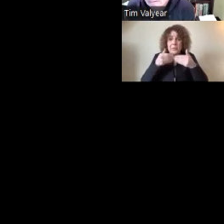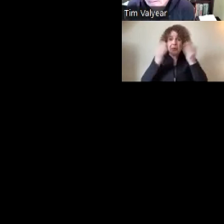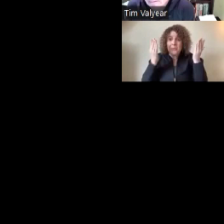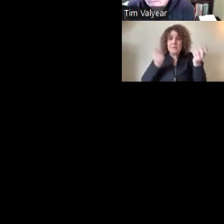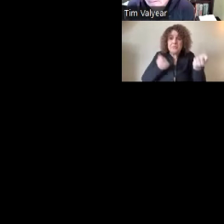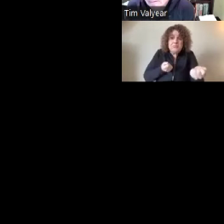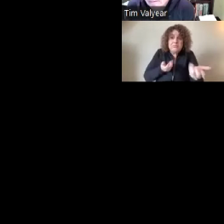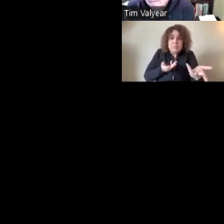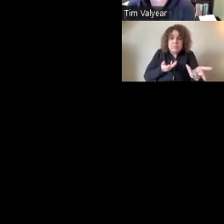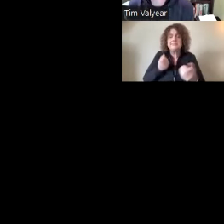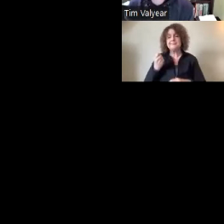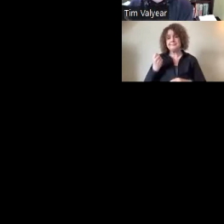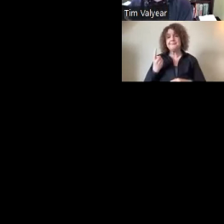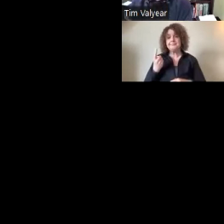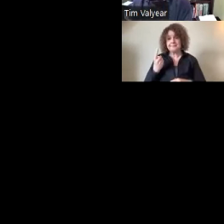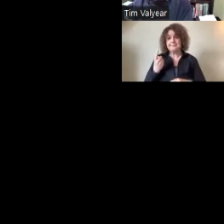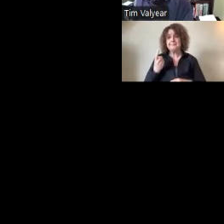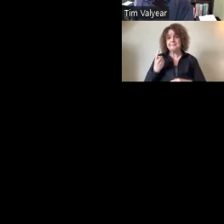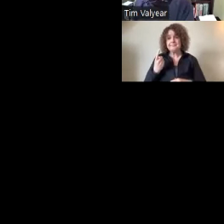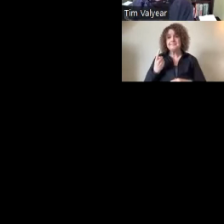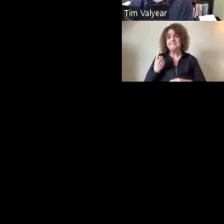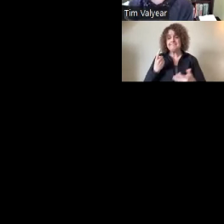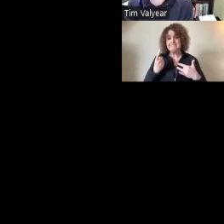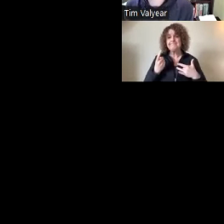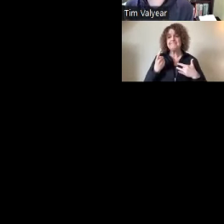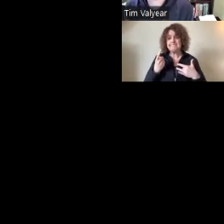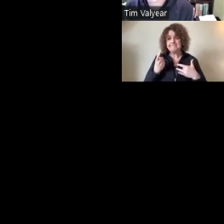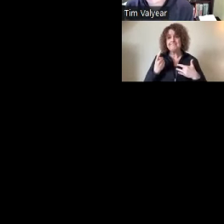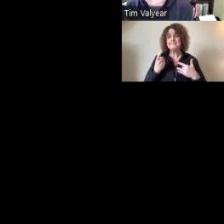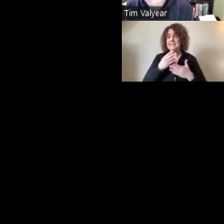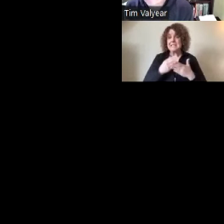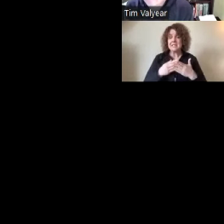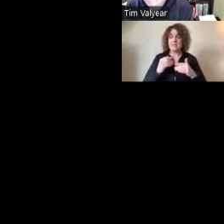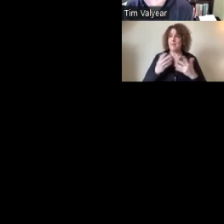doing work like you. Because the wearyness makes a lot of